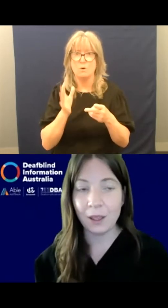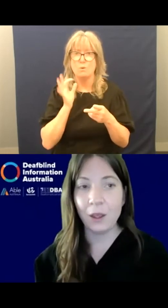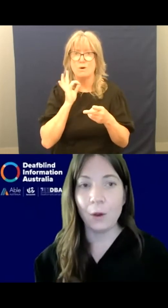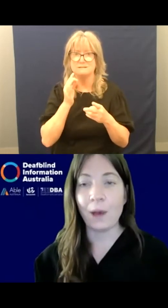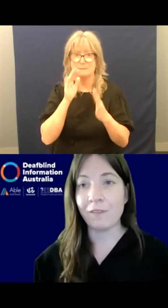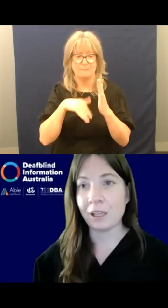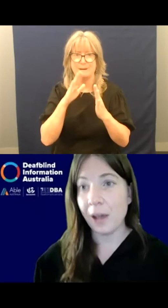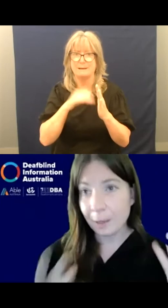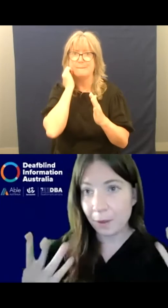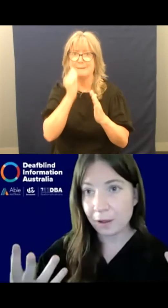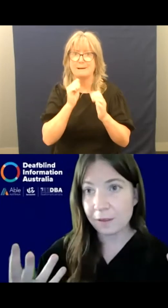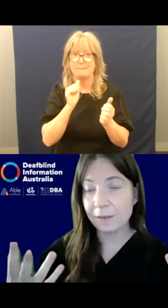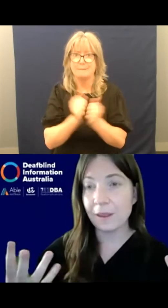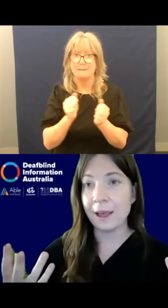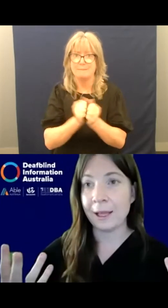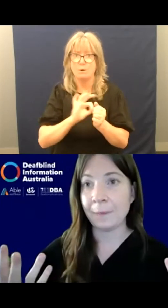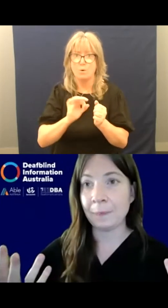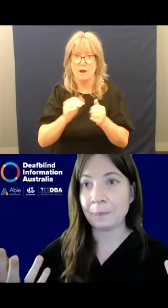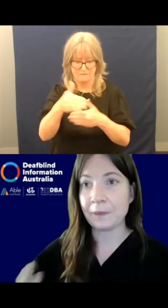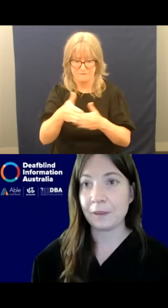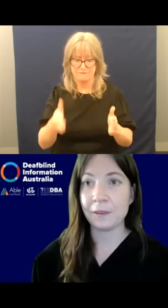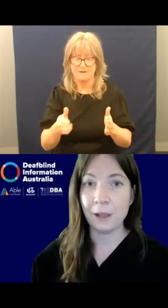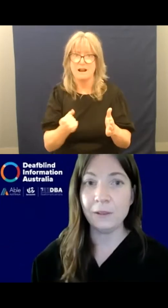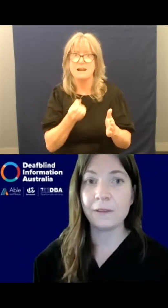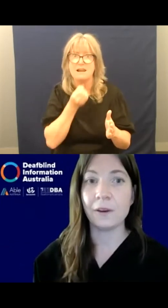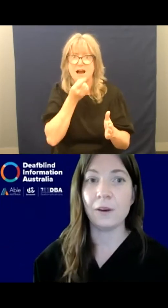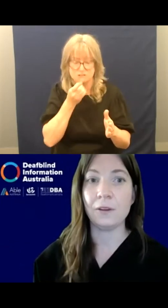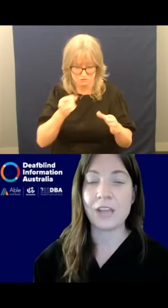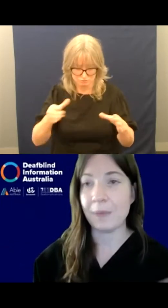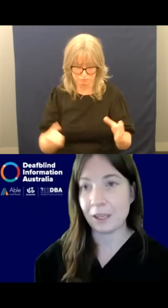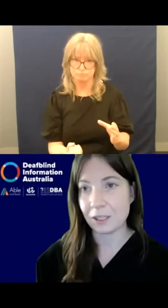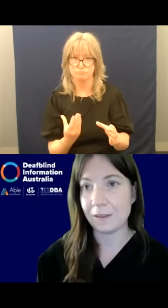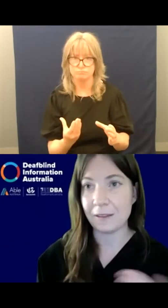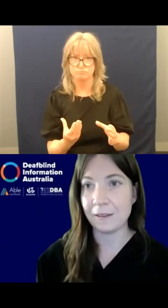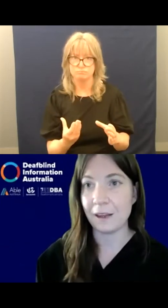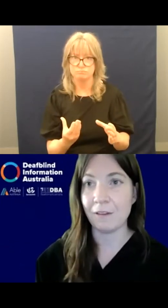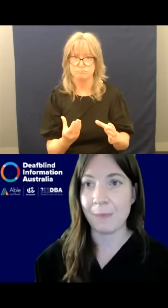Or having a light box as well, so tapping into the senses that are remaining